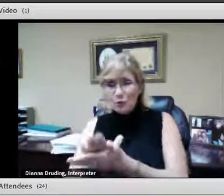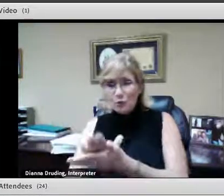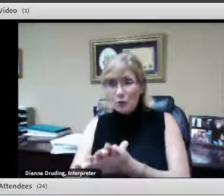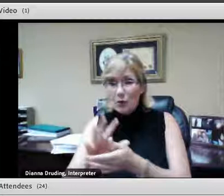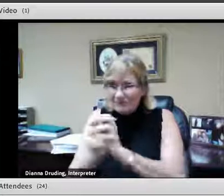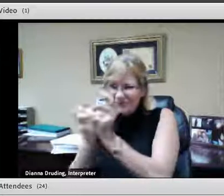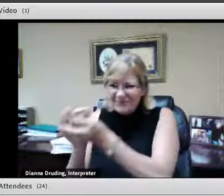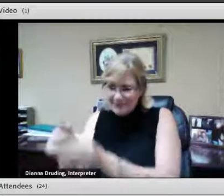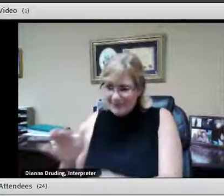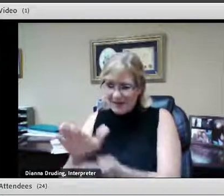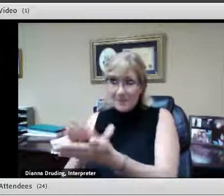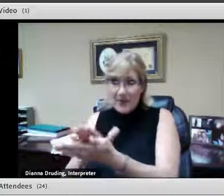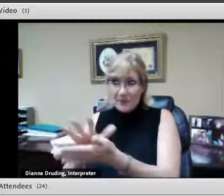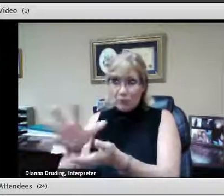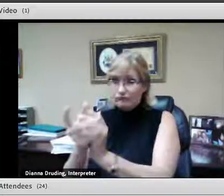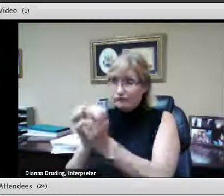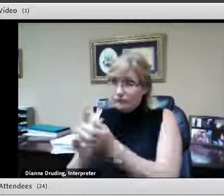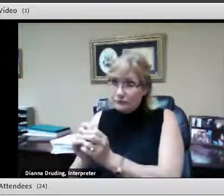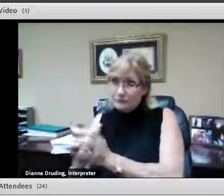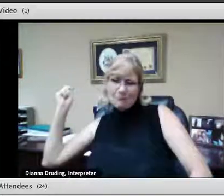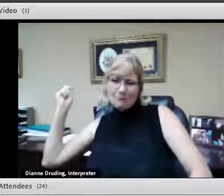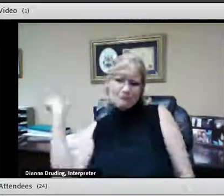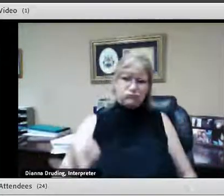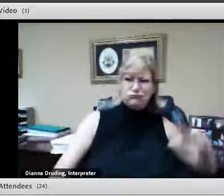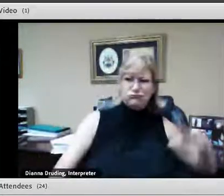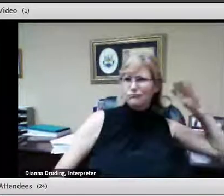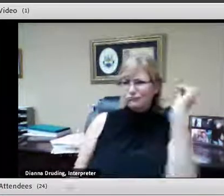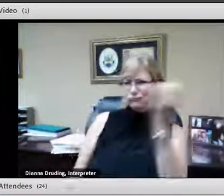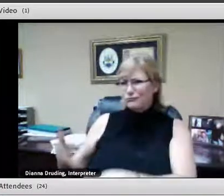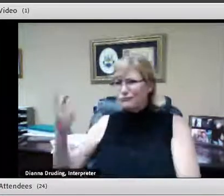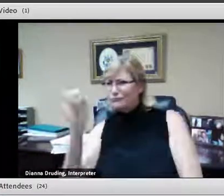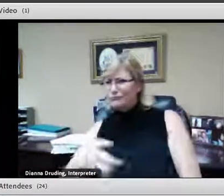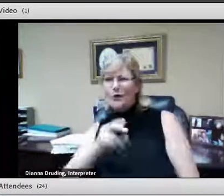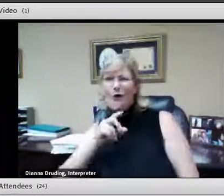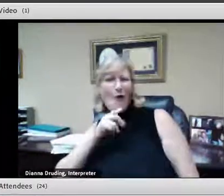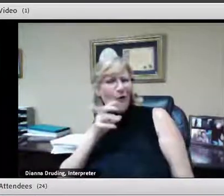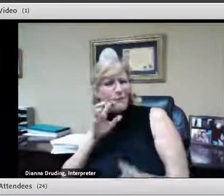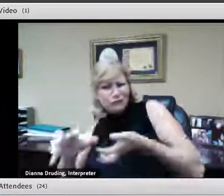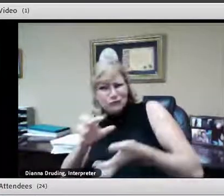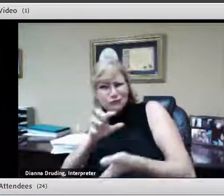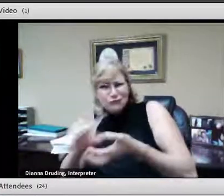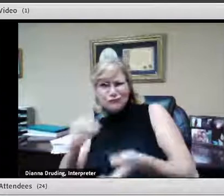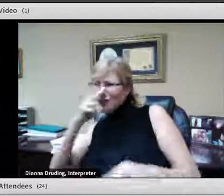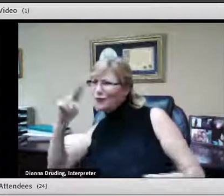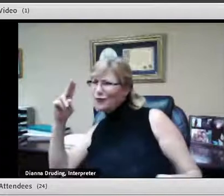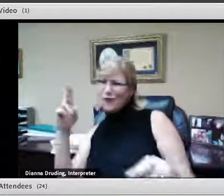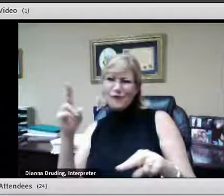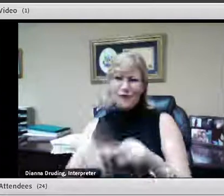they just throw the paper at each other. It's hilarious. It's super fun. Ryan: It instantly gets kids out of their shell.